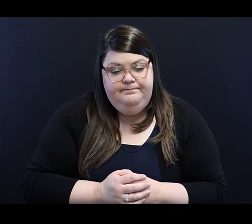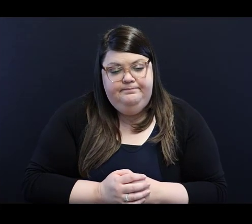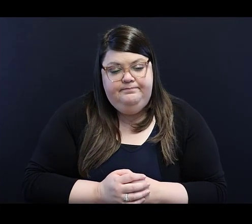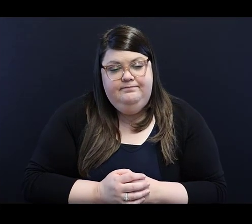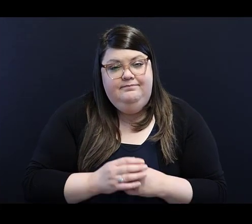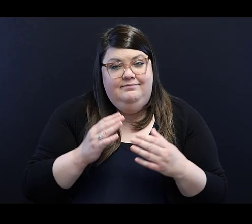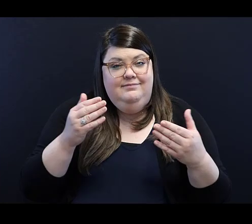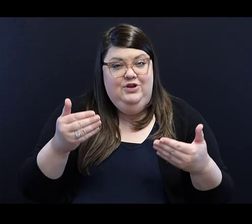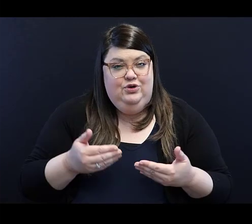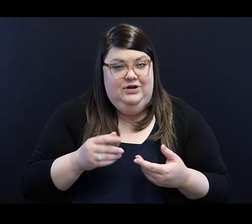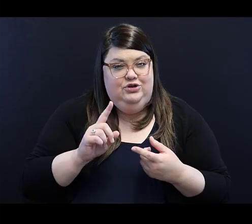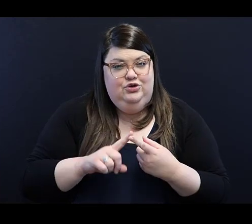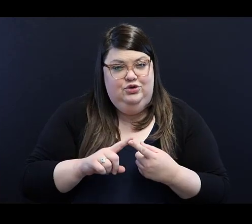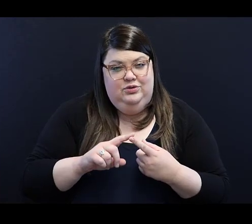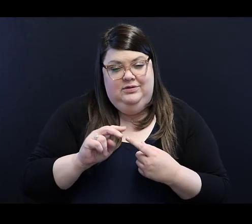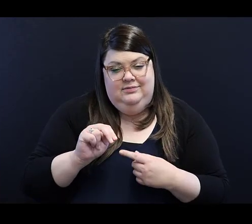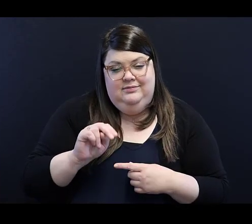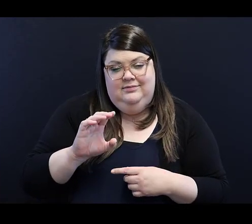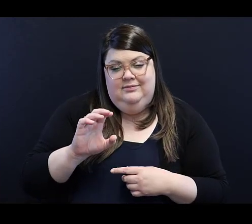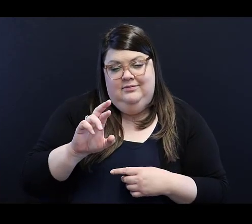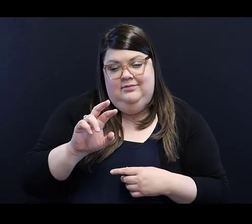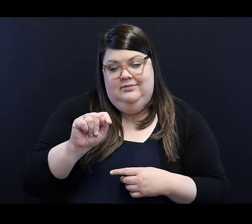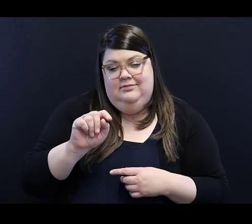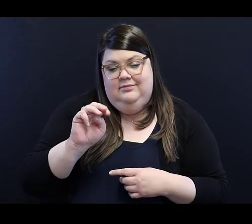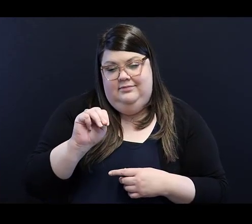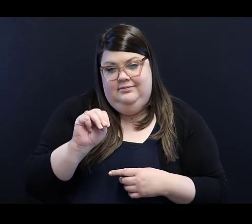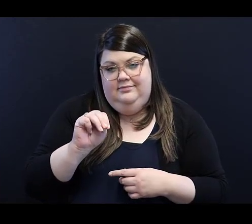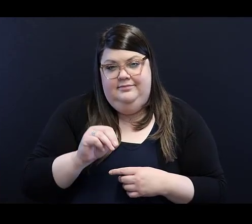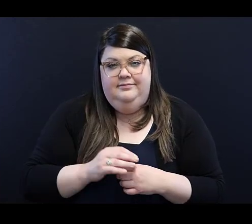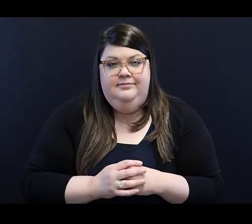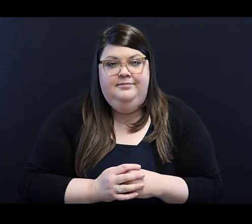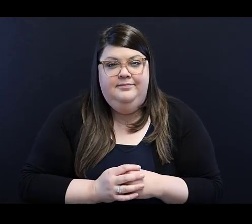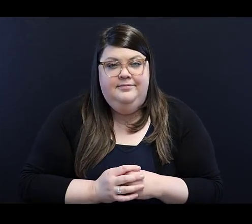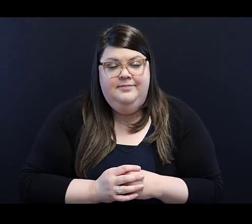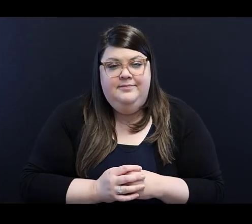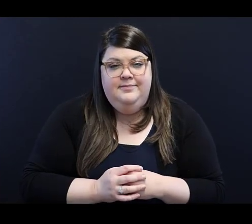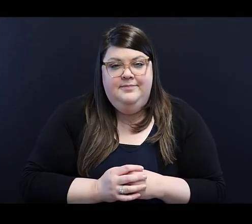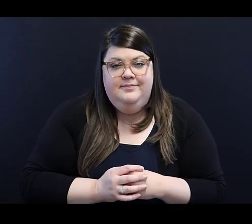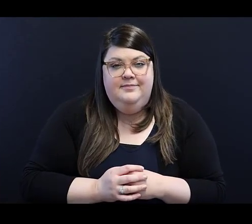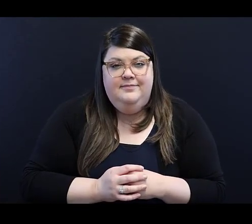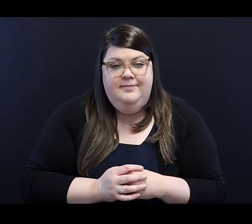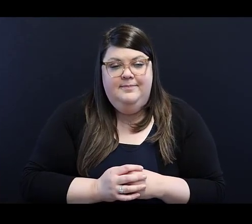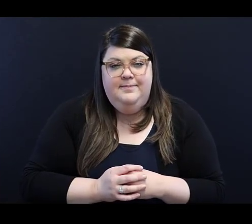Introduction to the National Clearinghouse of Rehabilitation Training Materials (NCRTM).